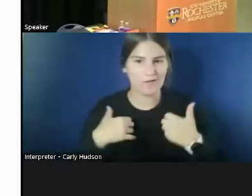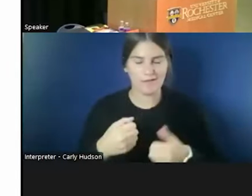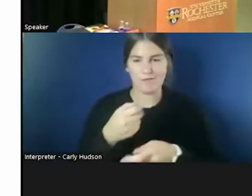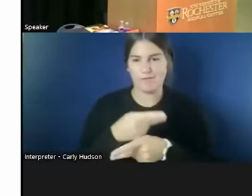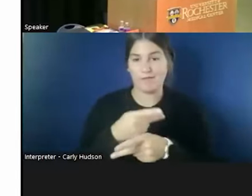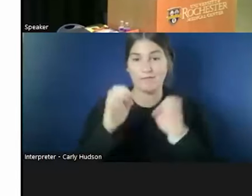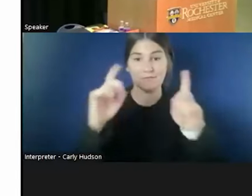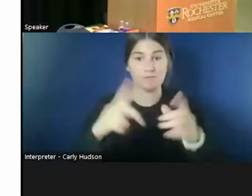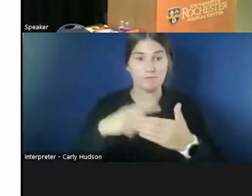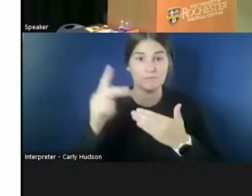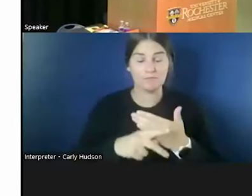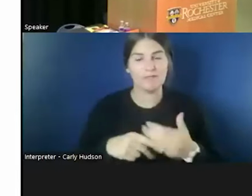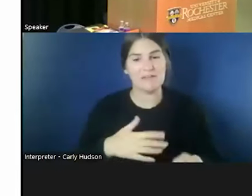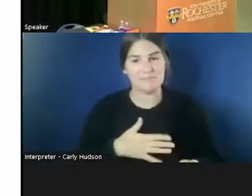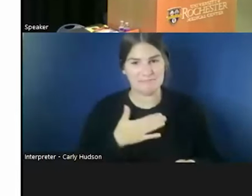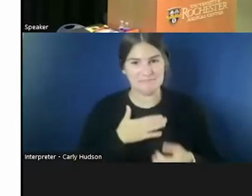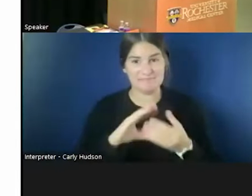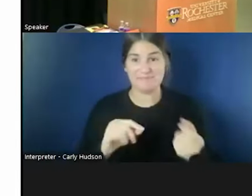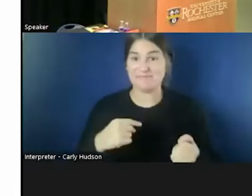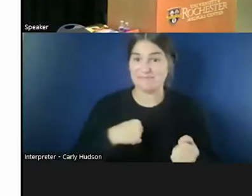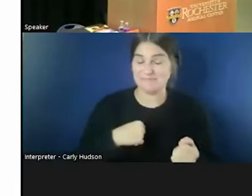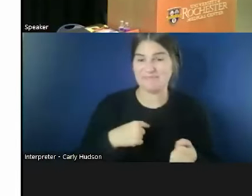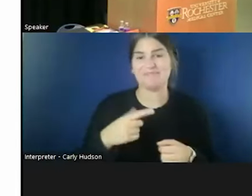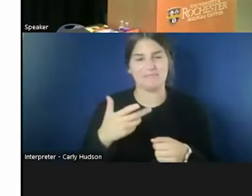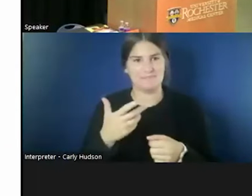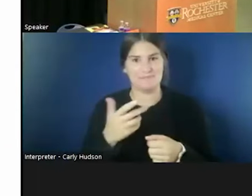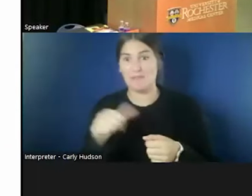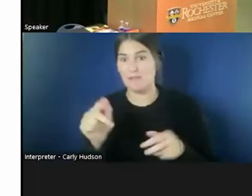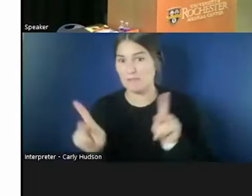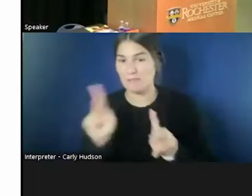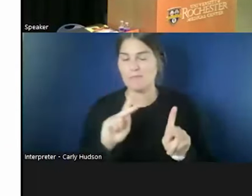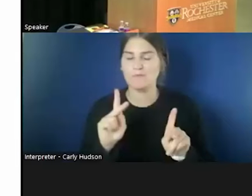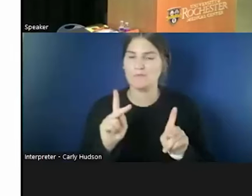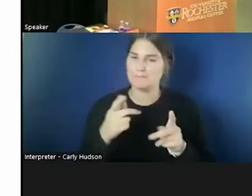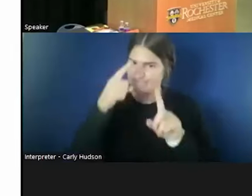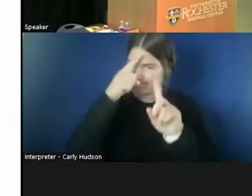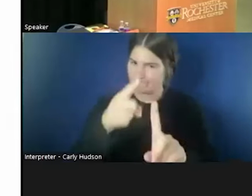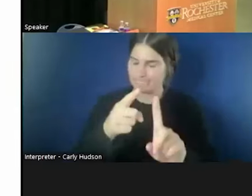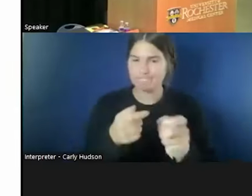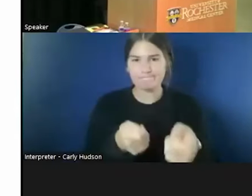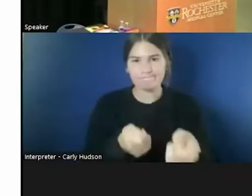Dr gtino myself and others are working towards that to making sure that from as early as middle